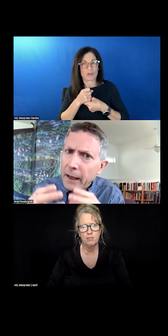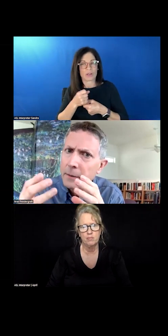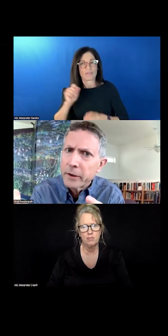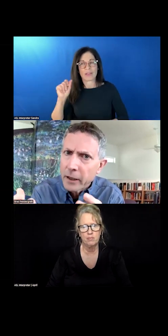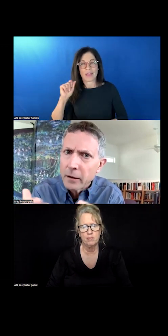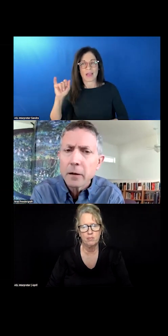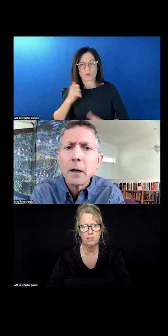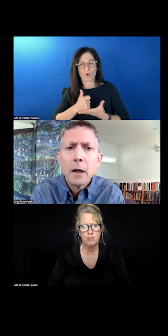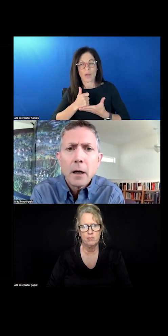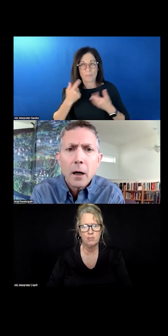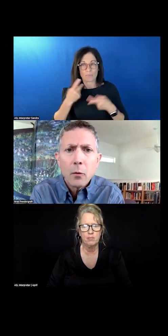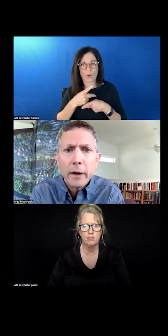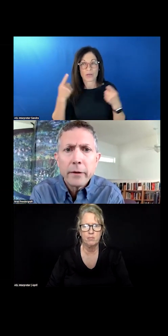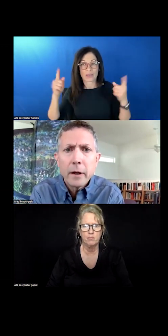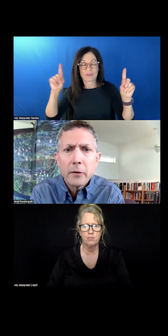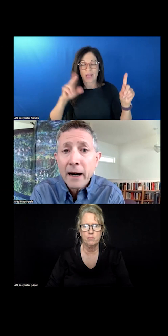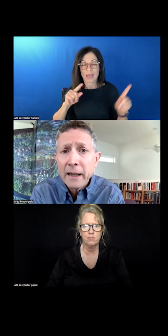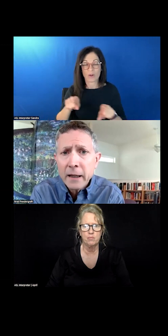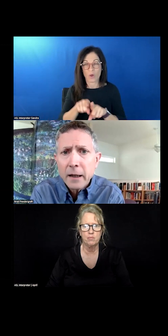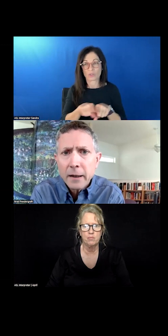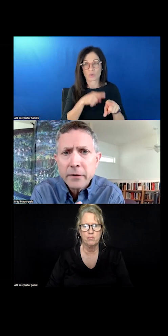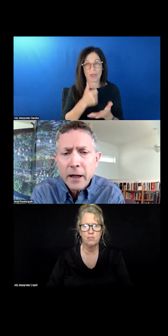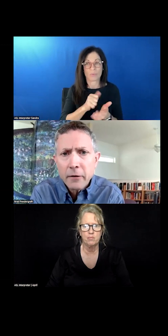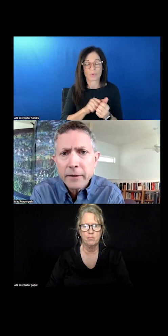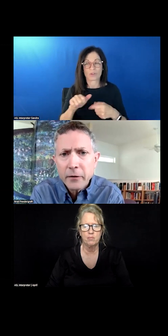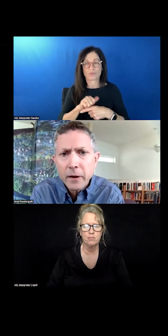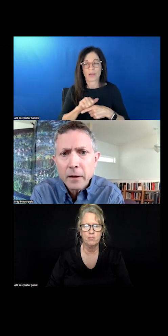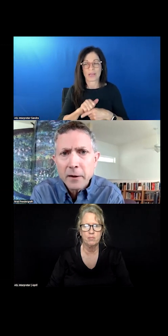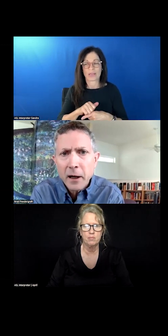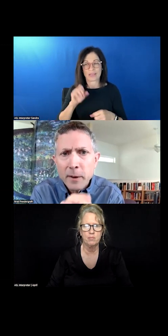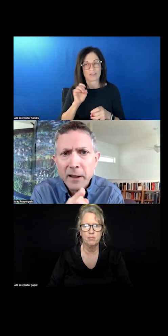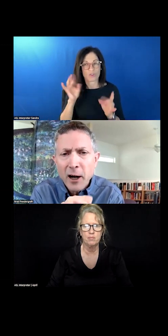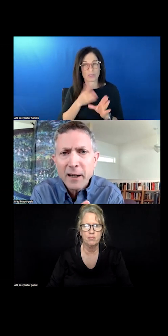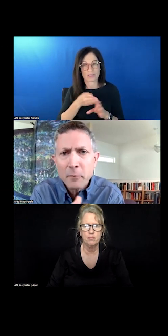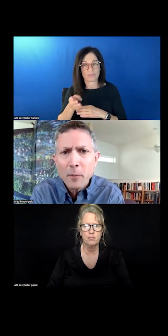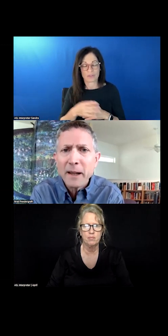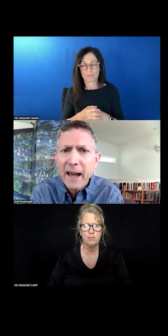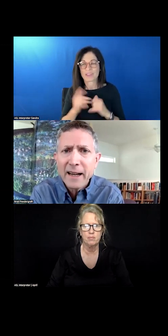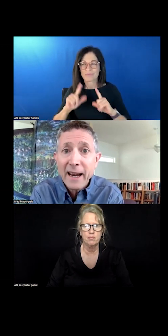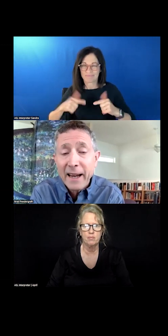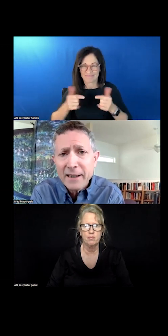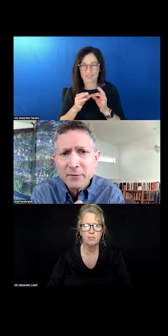PARTICULAR, WITH TRAINING IN THE CRISIS FIELD. I WILL BE TALKING ABOUT THAT IN [INDISCERNIBLE].